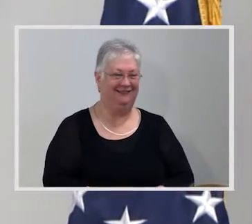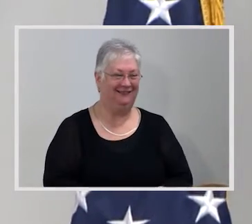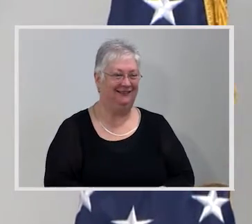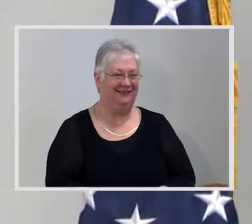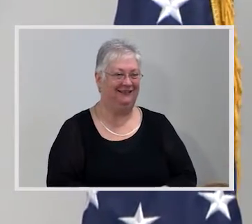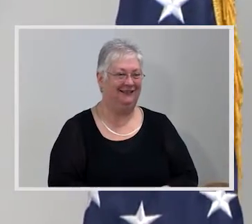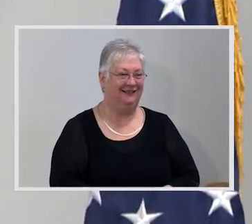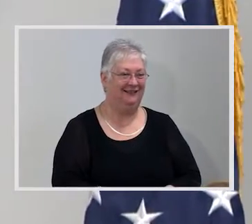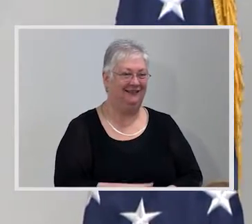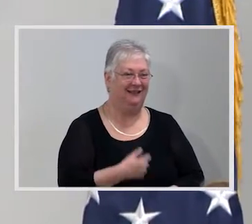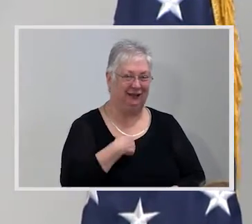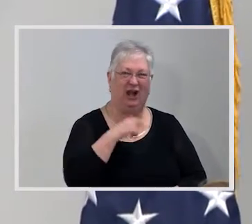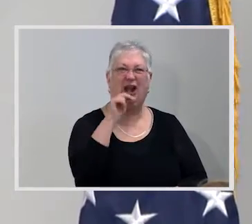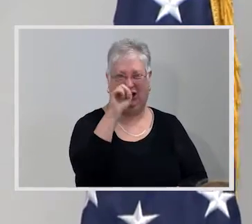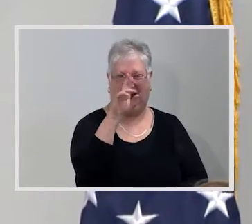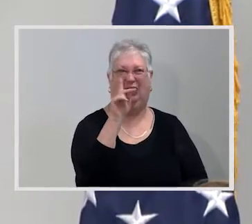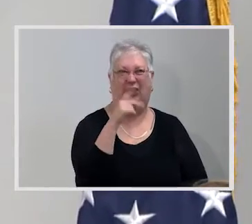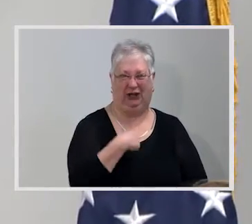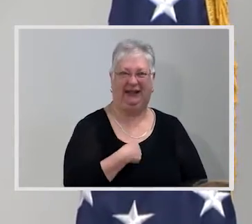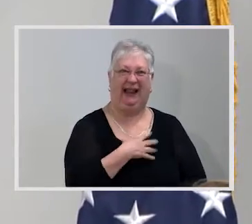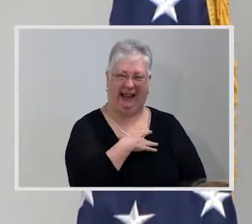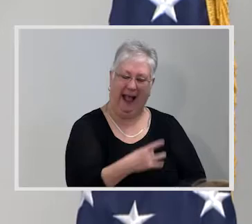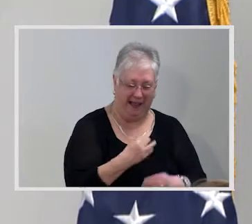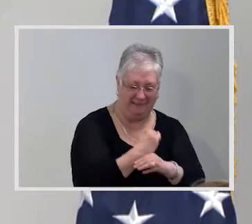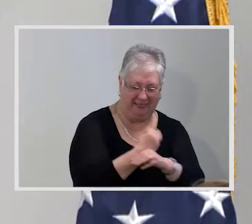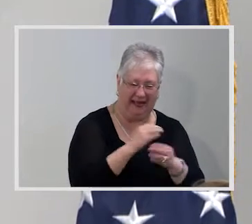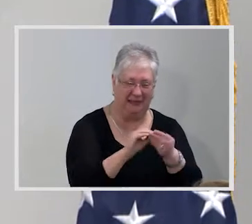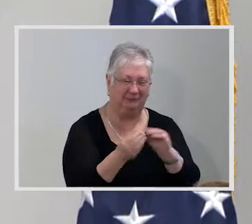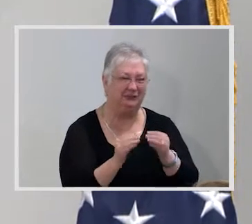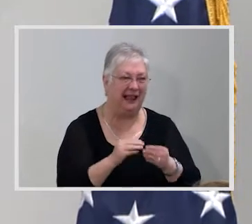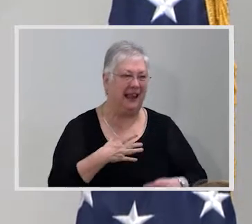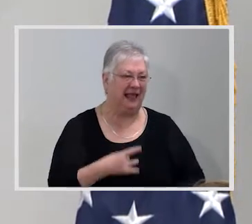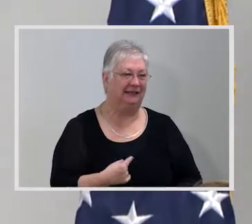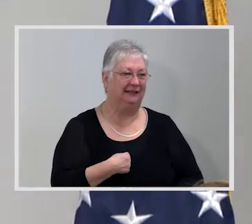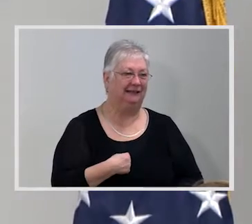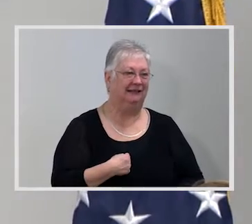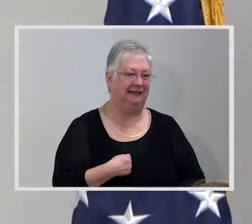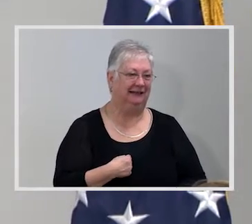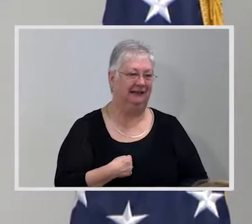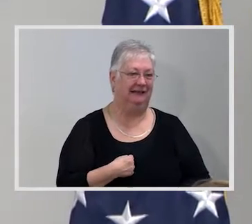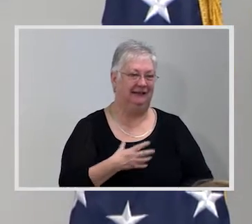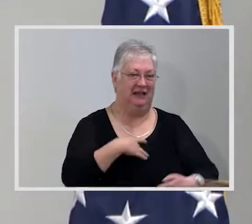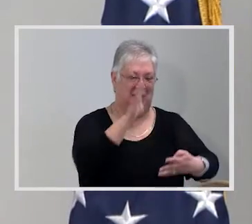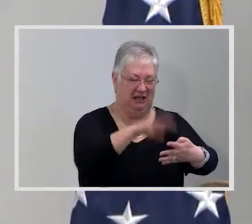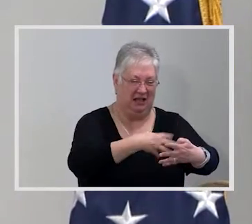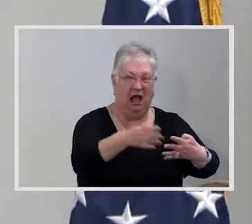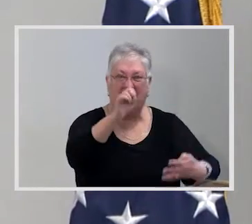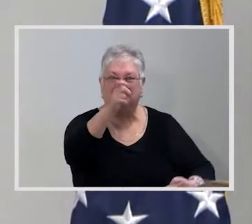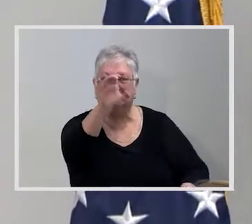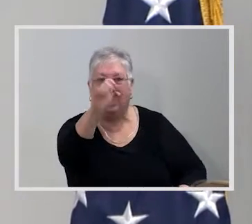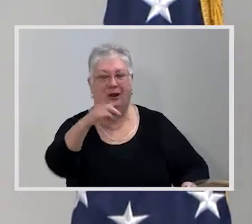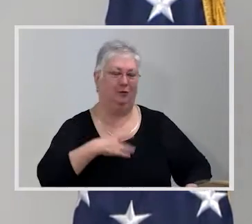ARE THE THINGS THIS BUDGET PROVIDES FOR THE COMMUNITY. JUST LIKE YOU, I'M A DISTRICT RESIDENT. I PAY TAXES. I RELY ON THE DISTRICT